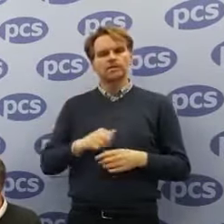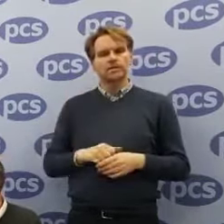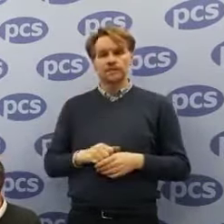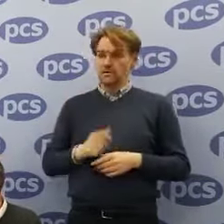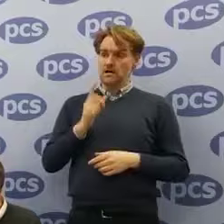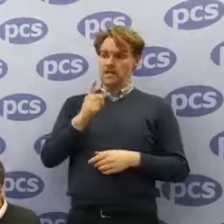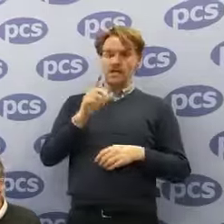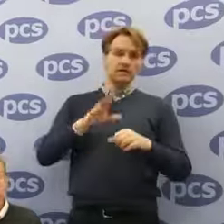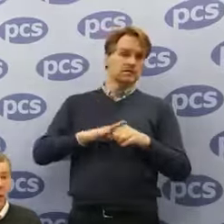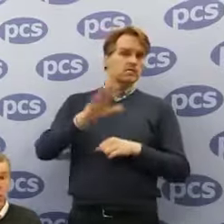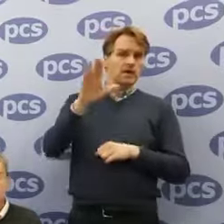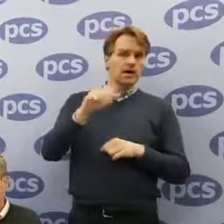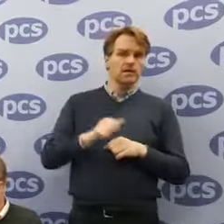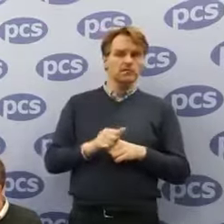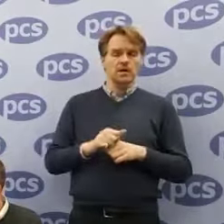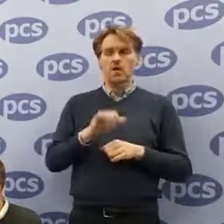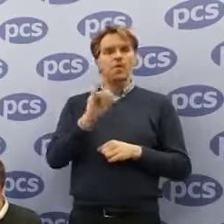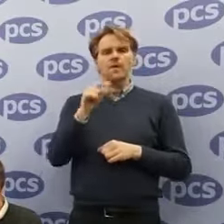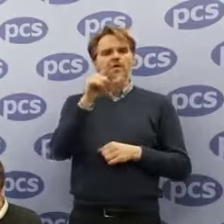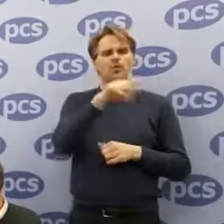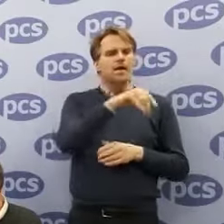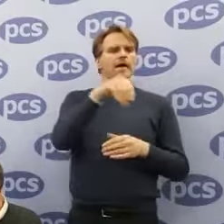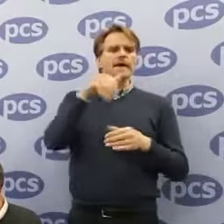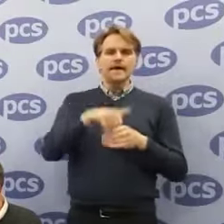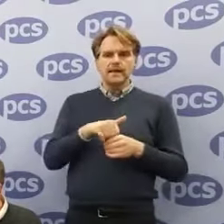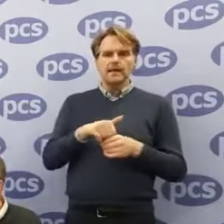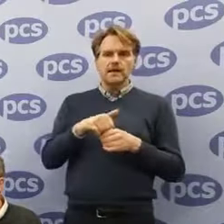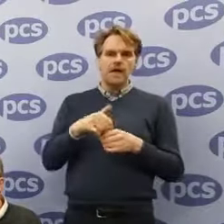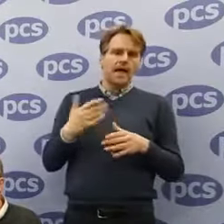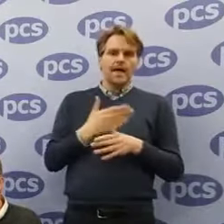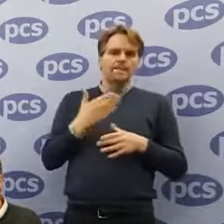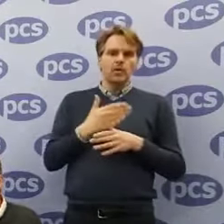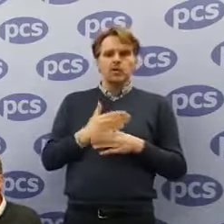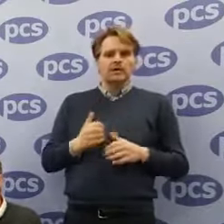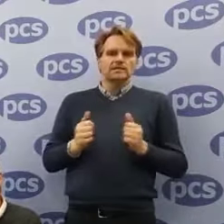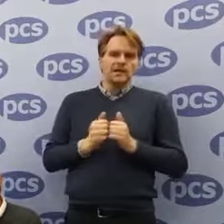everybody to unite, whether people opted in or or didn't, what we need now is an